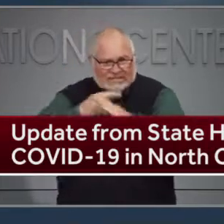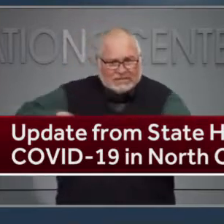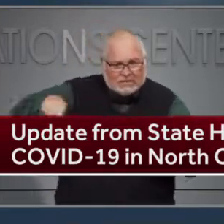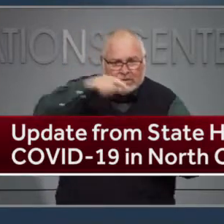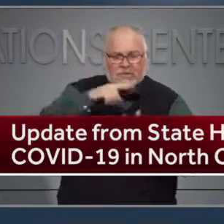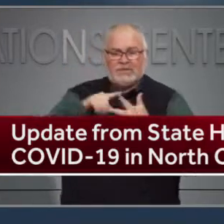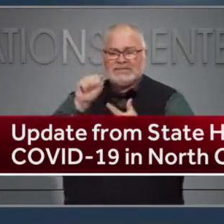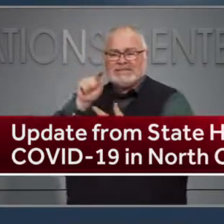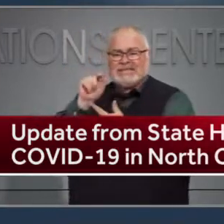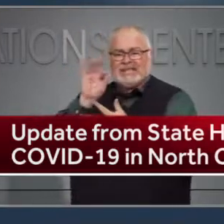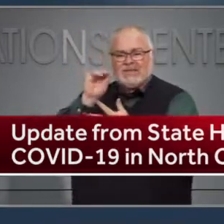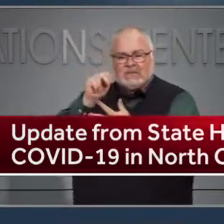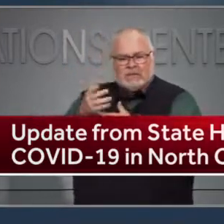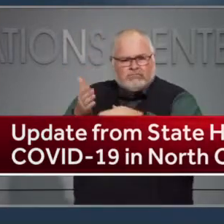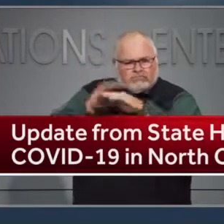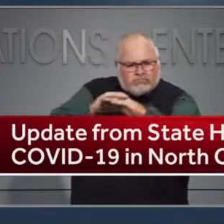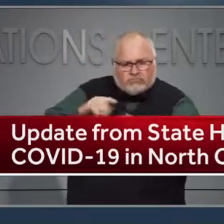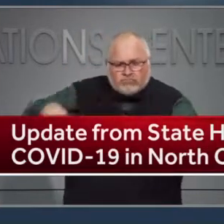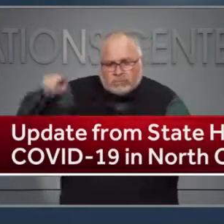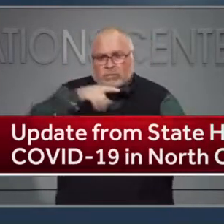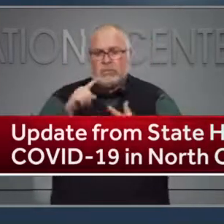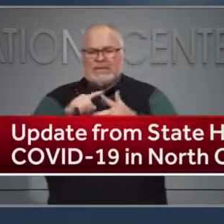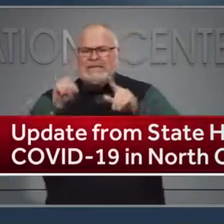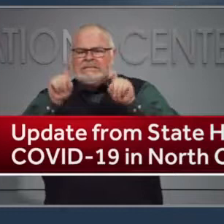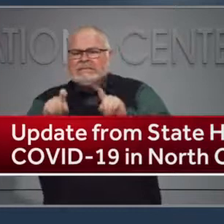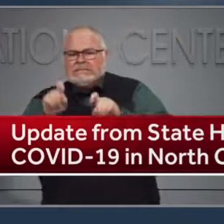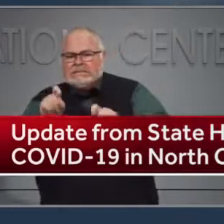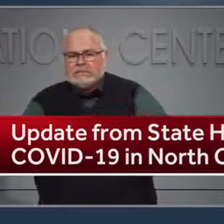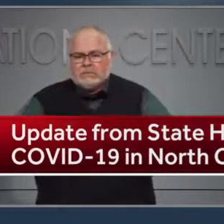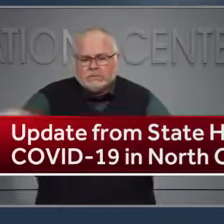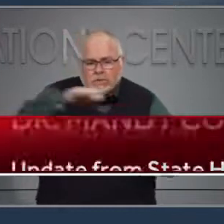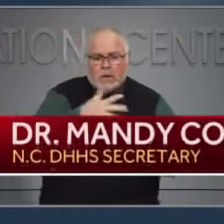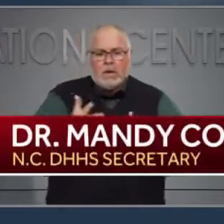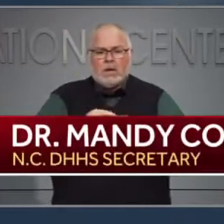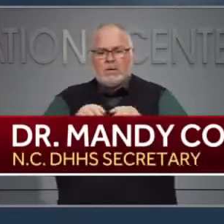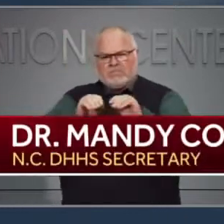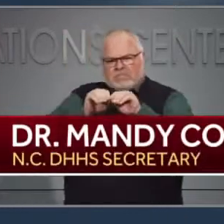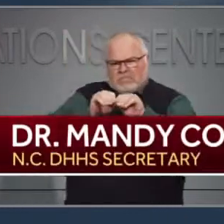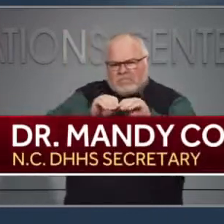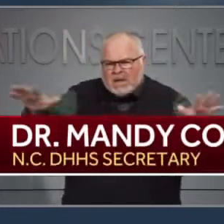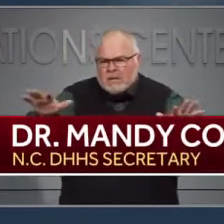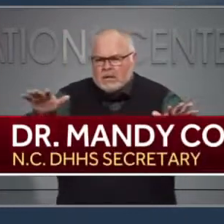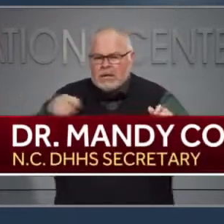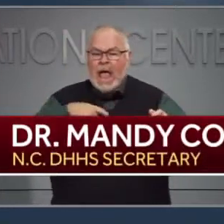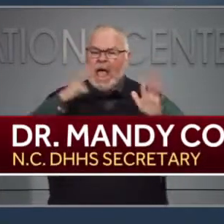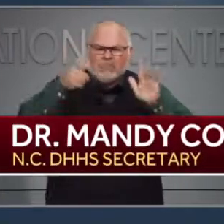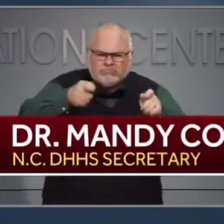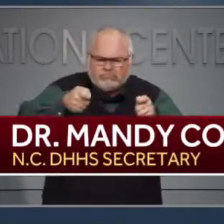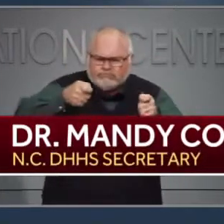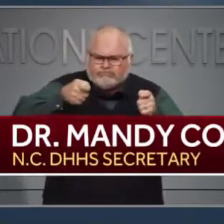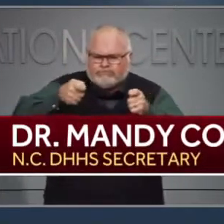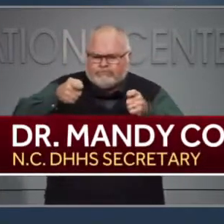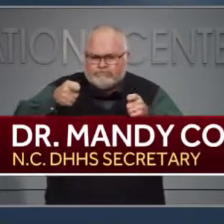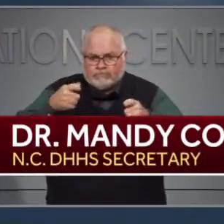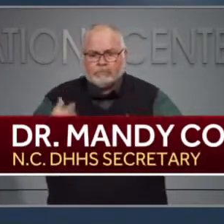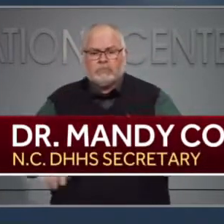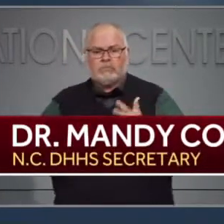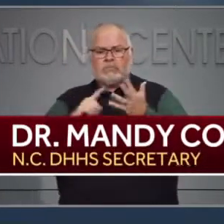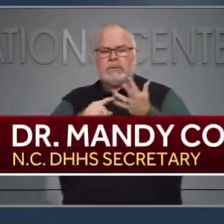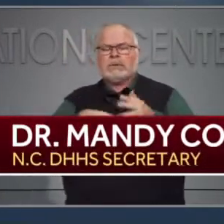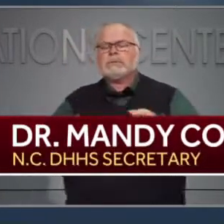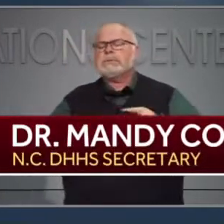WE ARE SEEIN EVIDENCE OUR STRATEGY AND HARD WORK ACROSS THESE FIVE AREAS IS HELPING ON A NUMBER OF FRONTS.